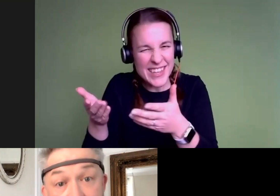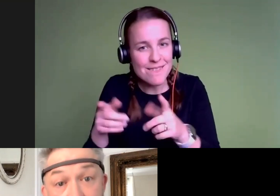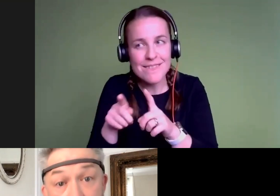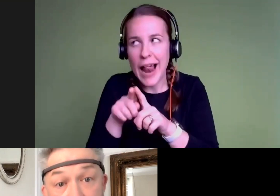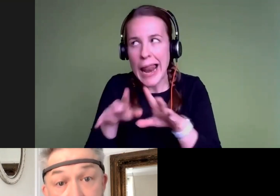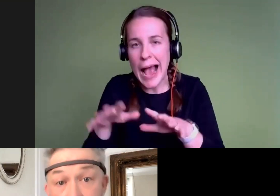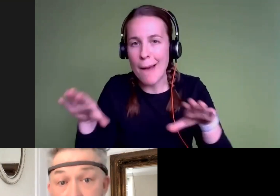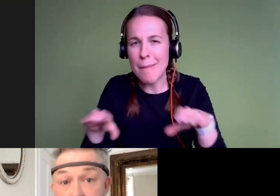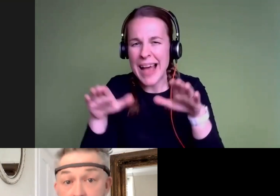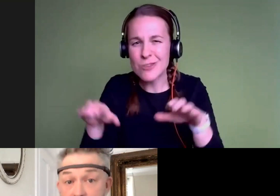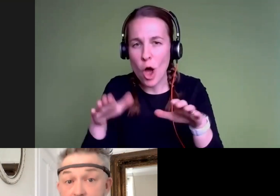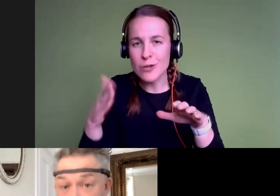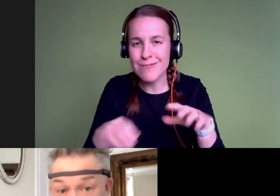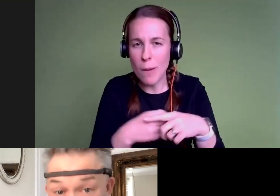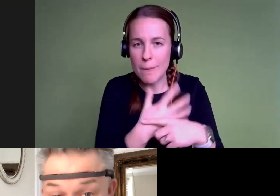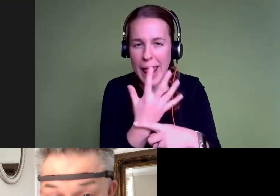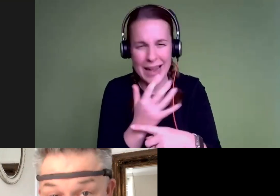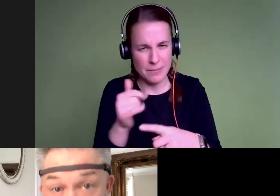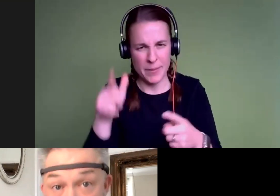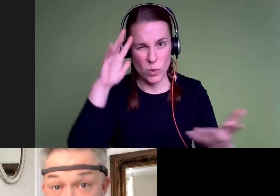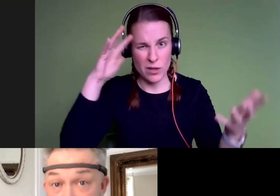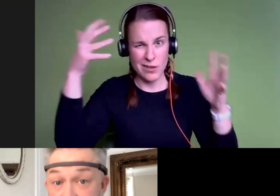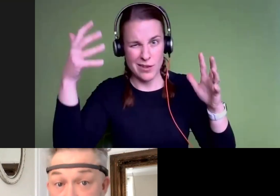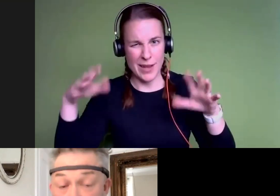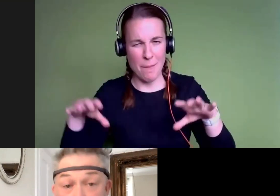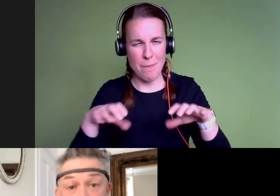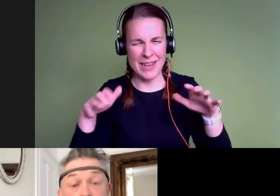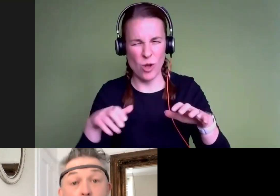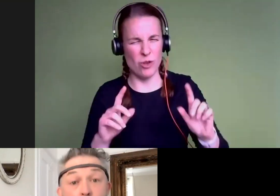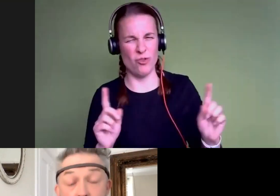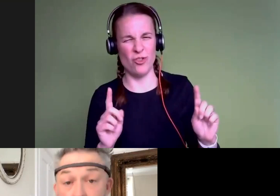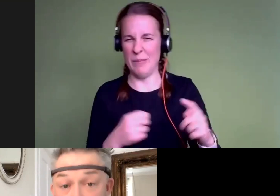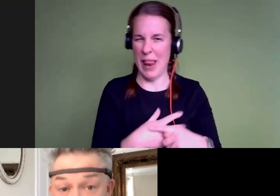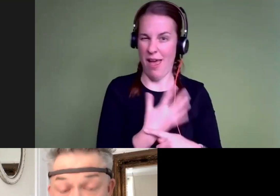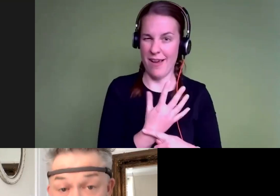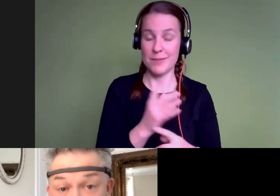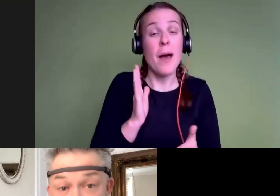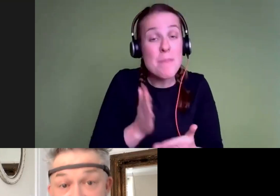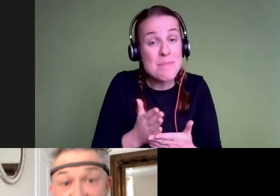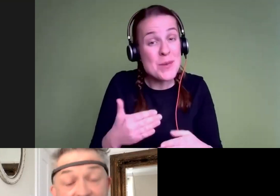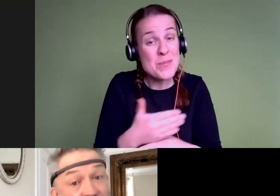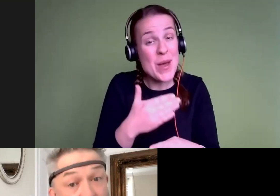produces. In essence, I can give people a massage